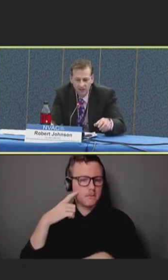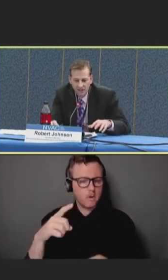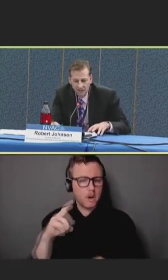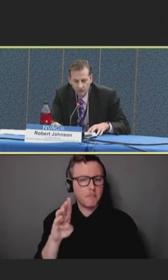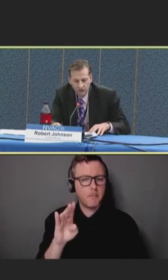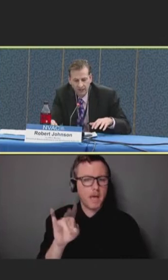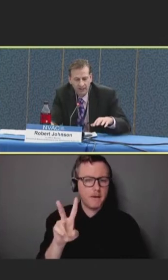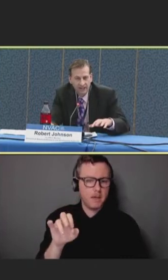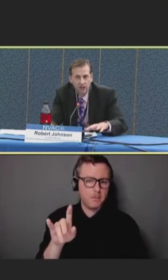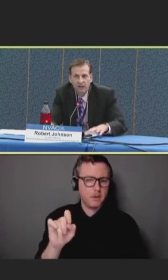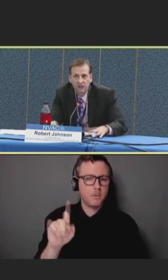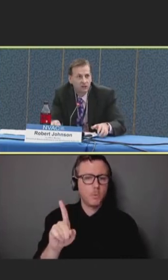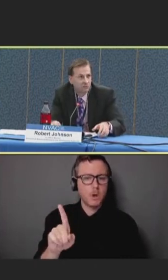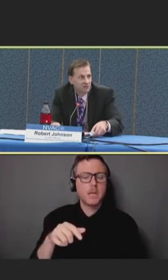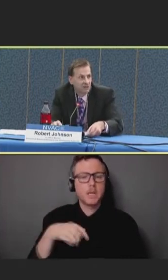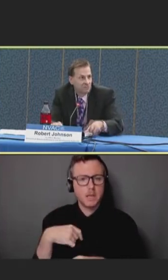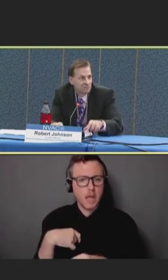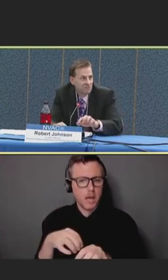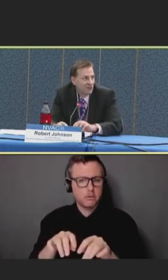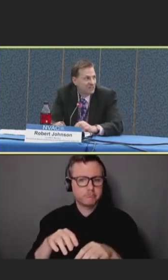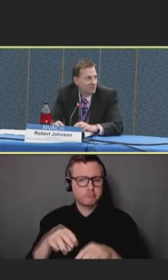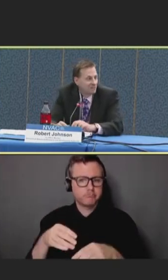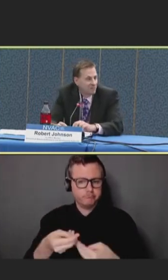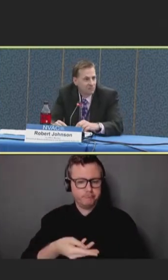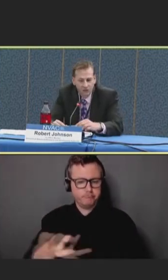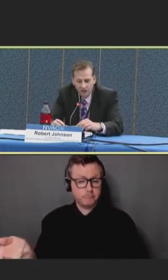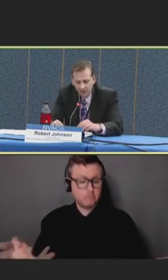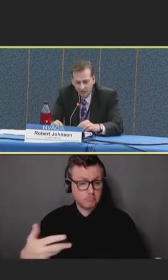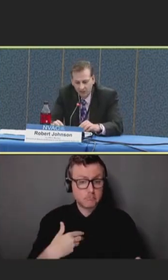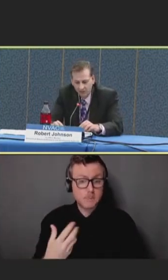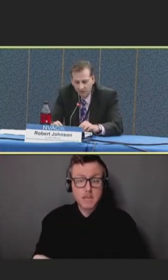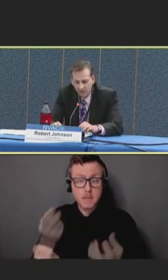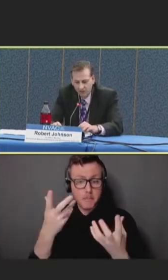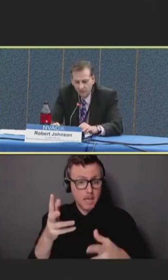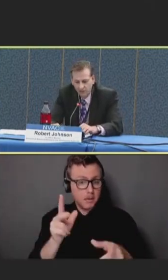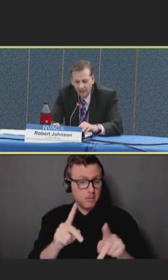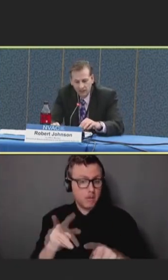a lot of work in that area by a large number of people across the federal government. And again,